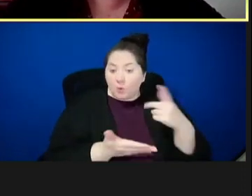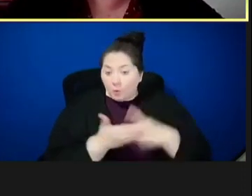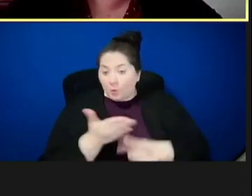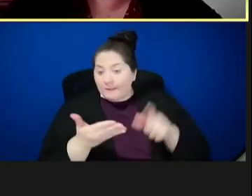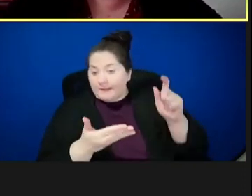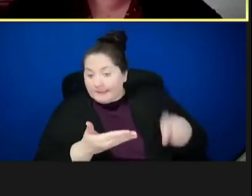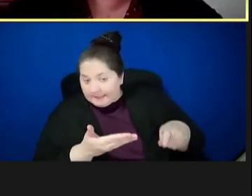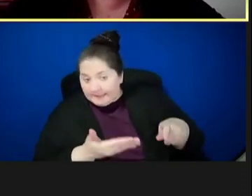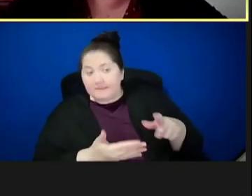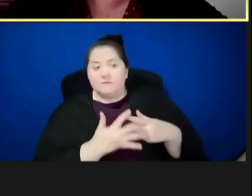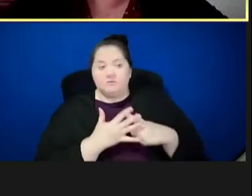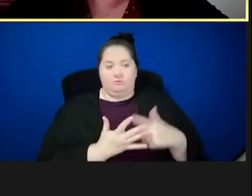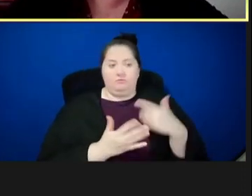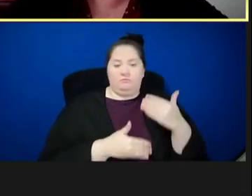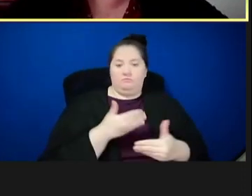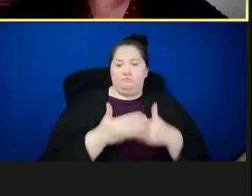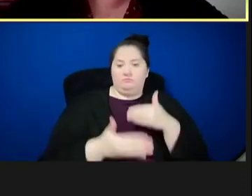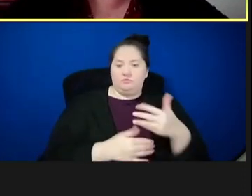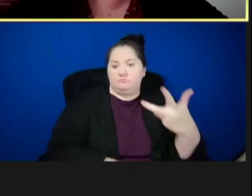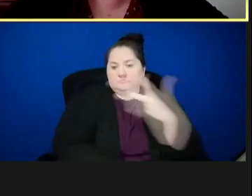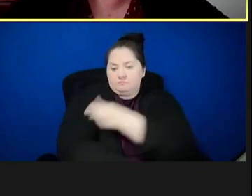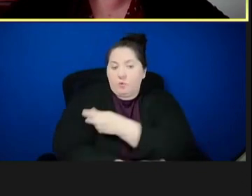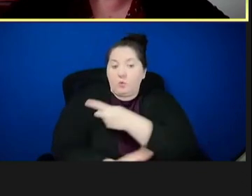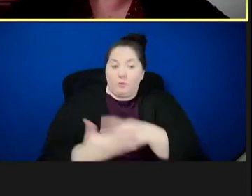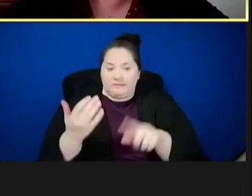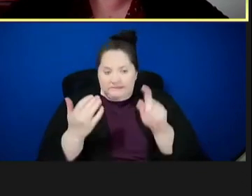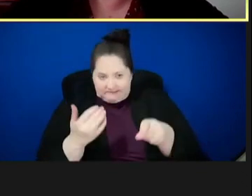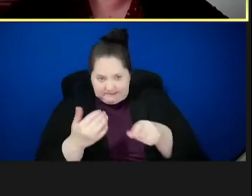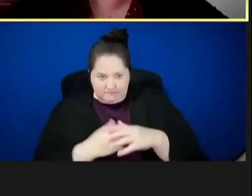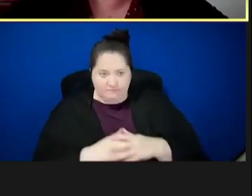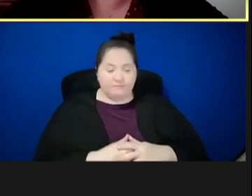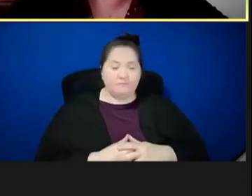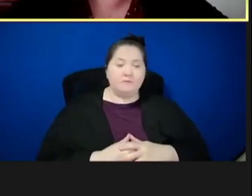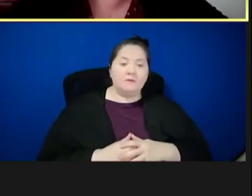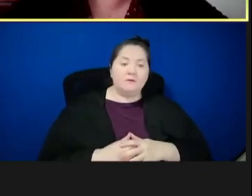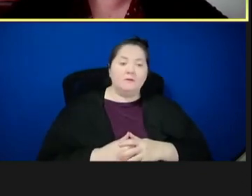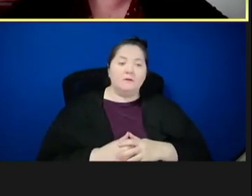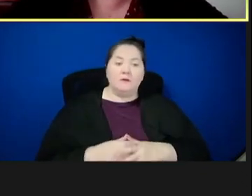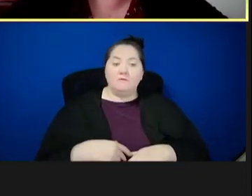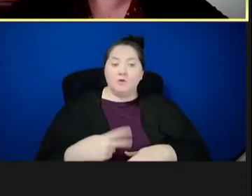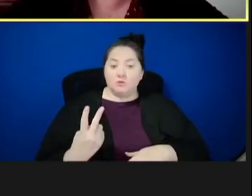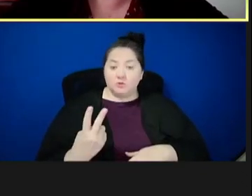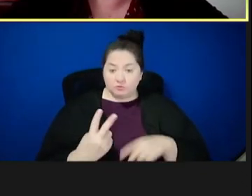begin that process to vaccinate them with what is needed. We have two documents. One is a technical